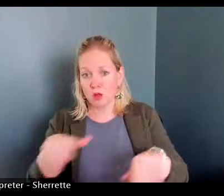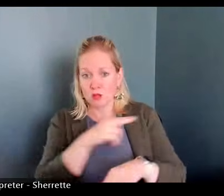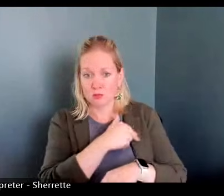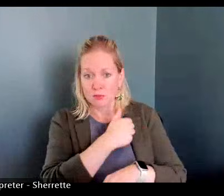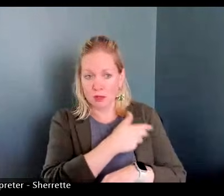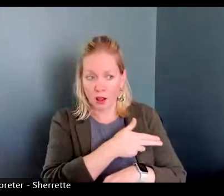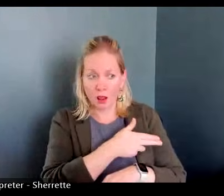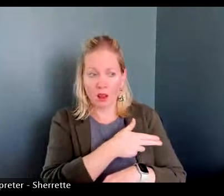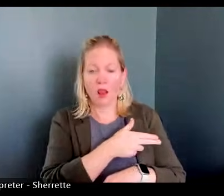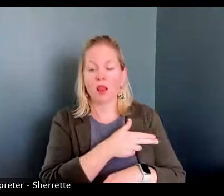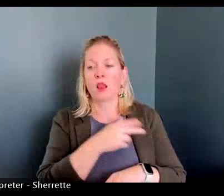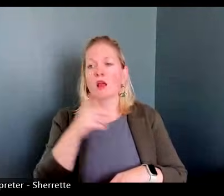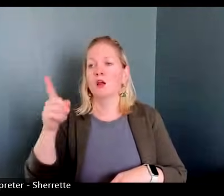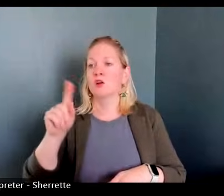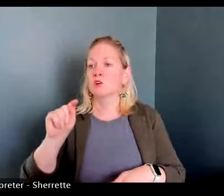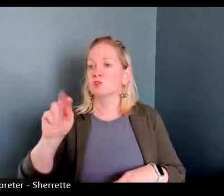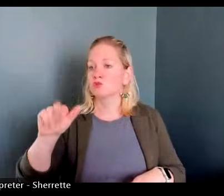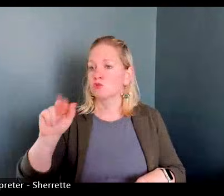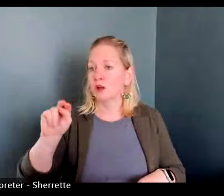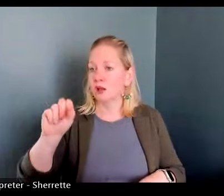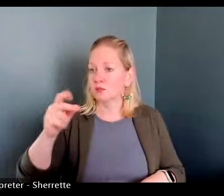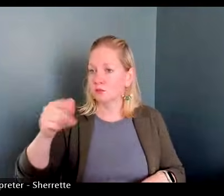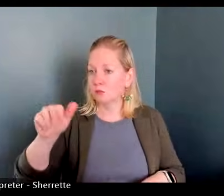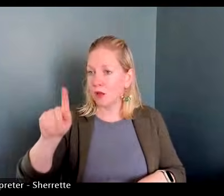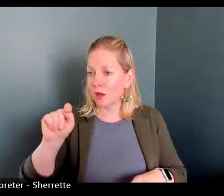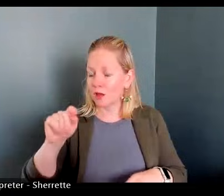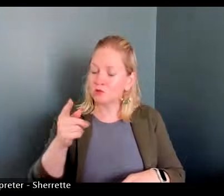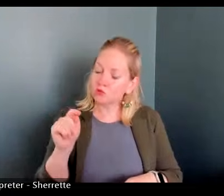the transplant doctor as well, and then the hematology doctor up there as well.